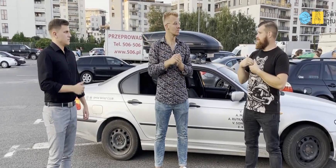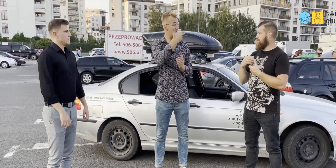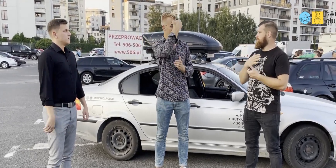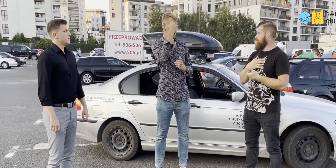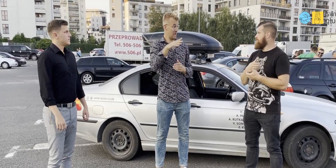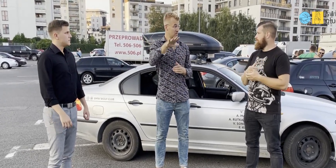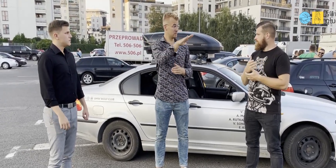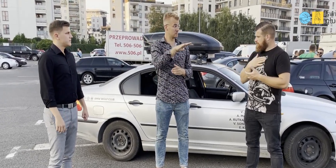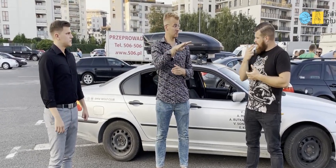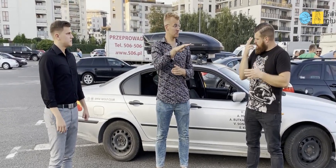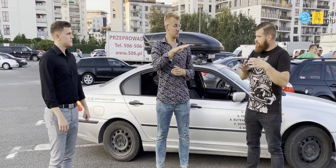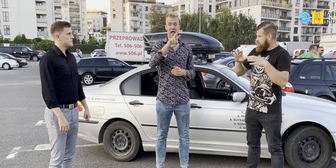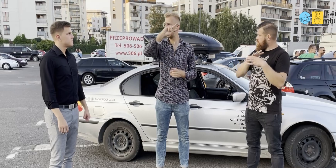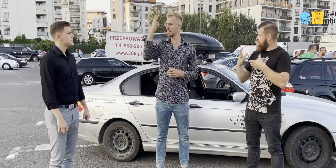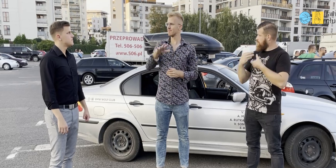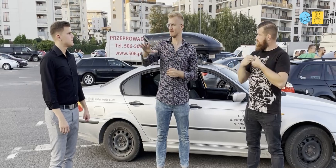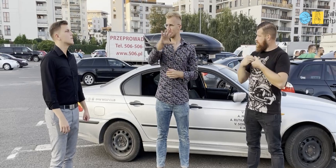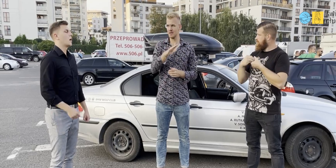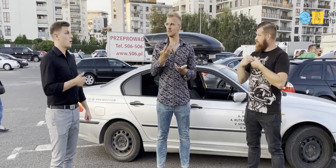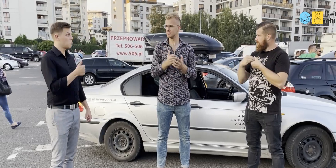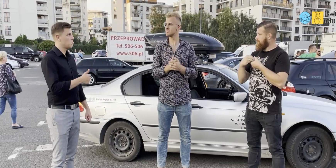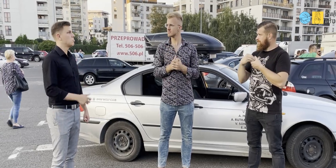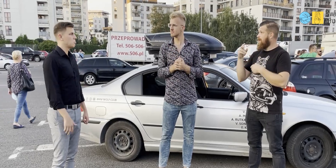Only in Lithuania.